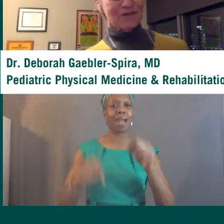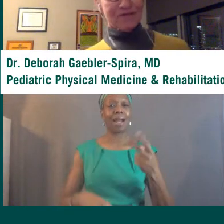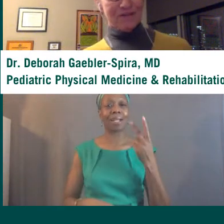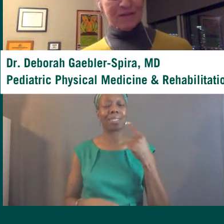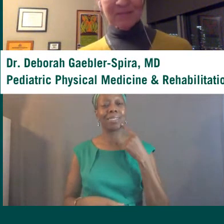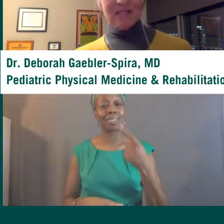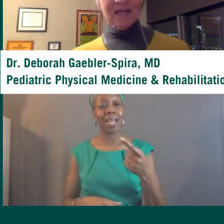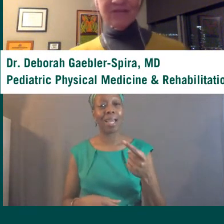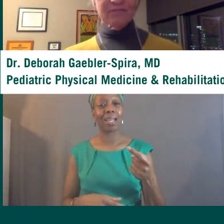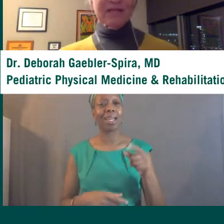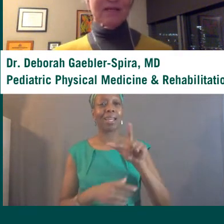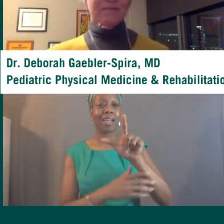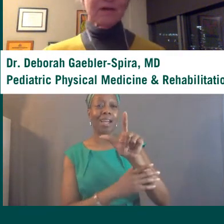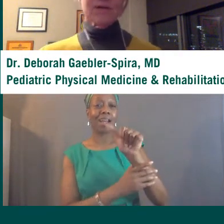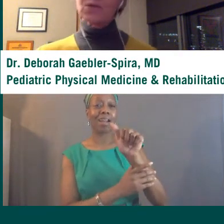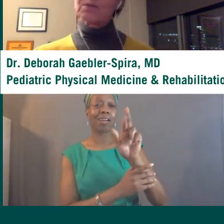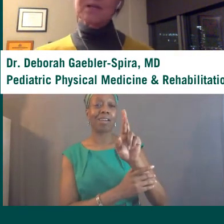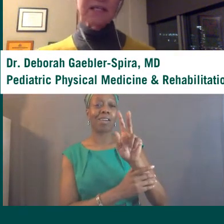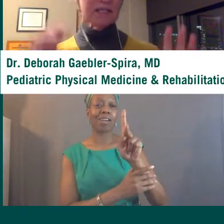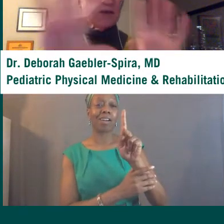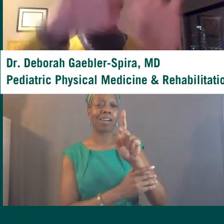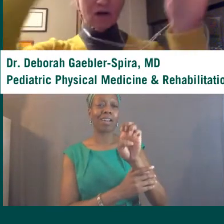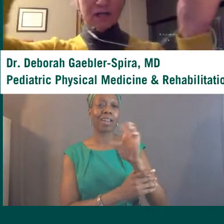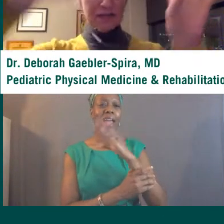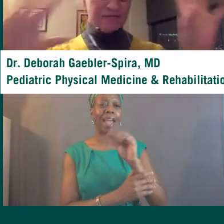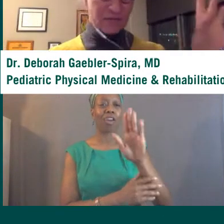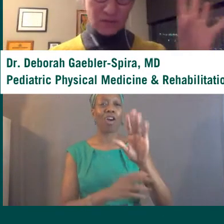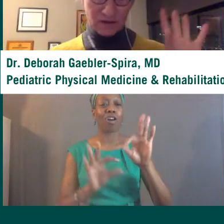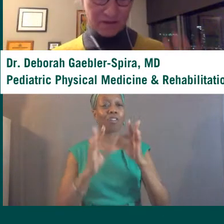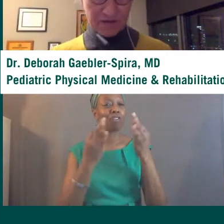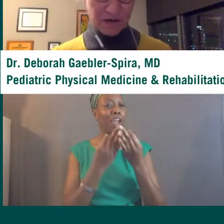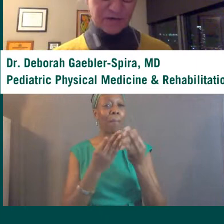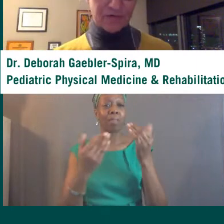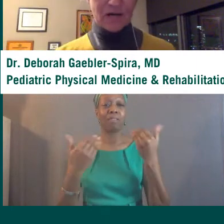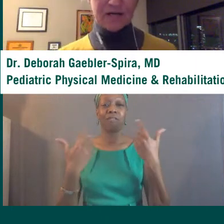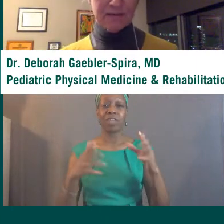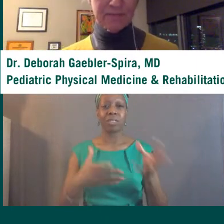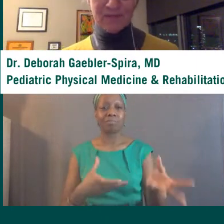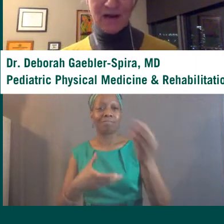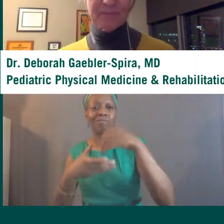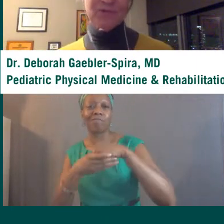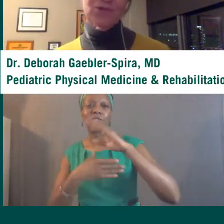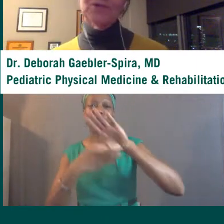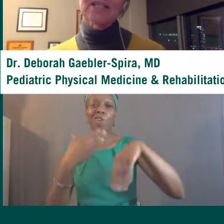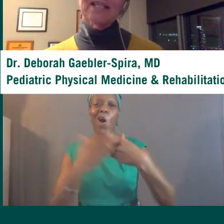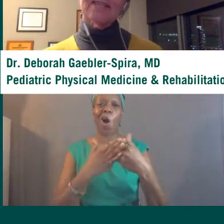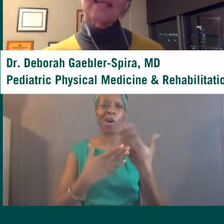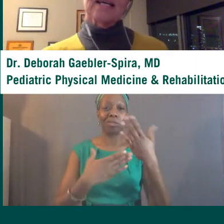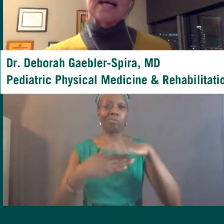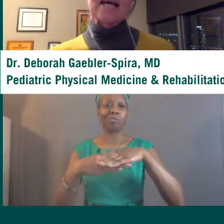and her family has been participating at all levels of our opportunities.